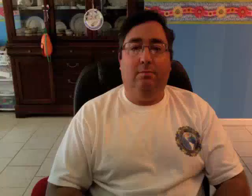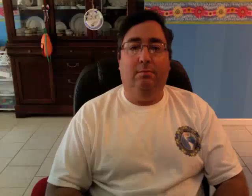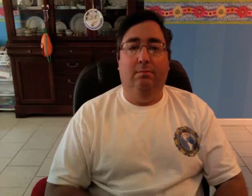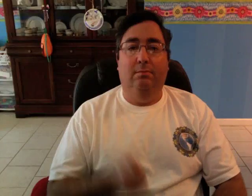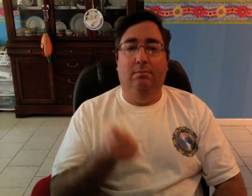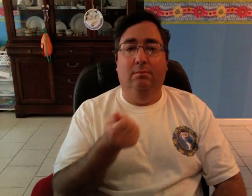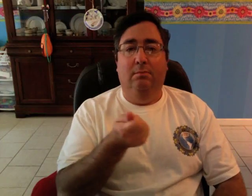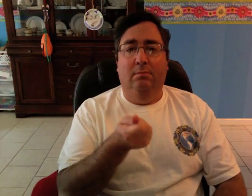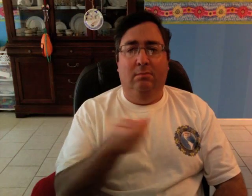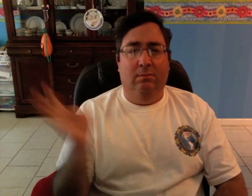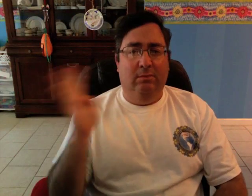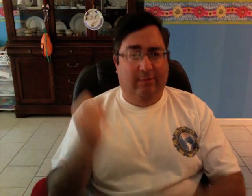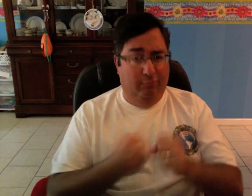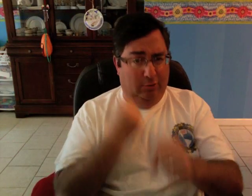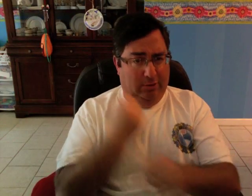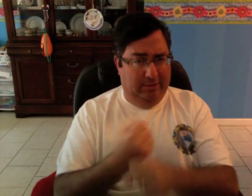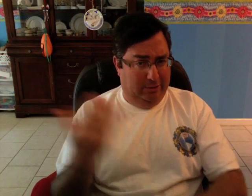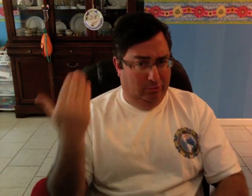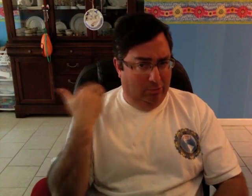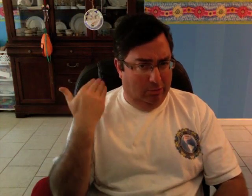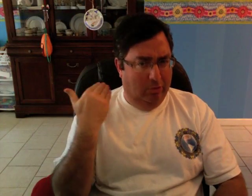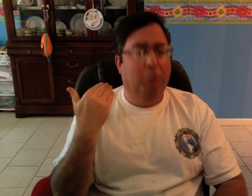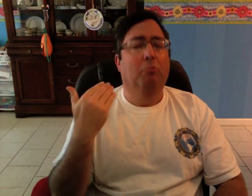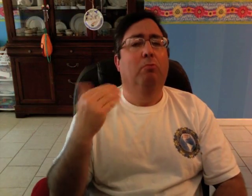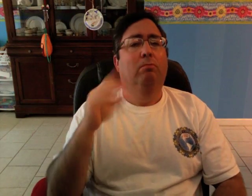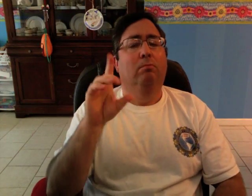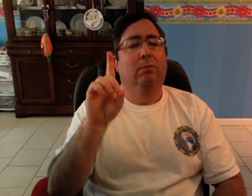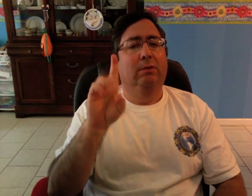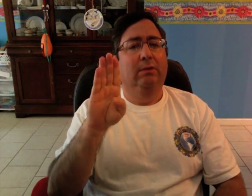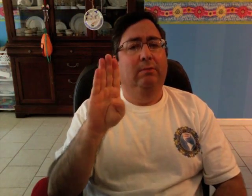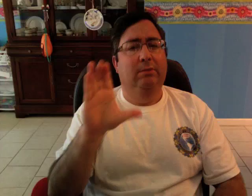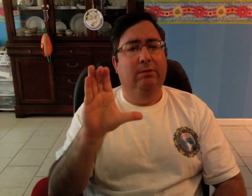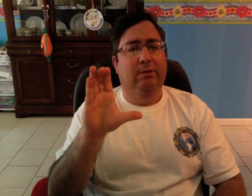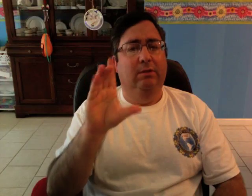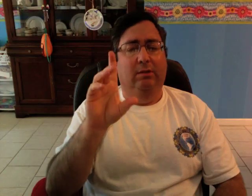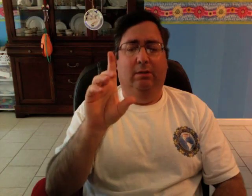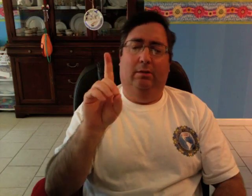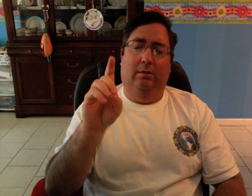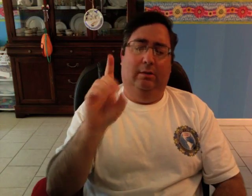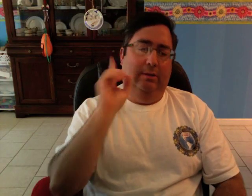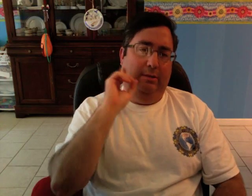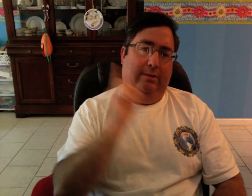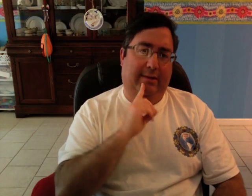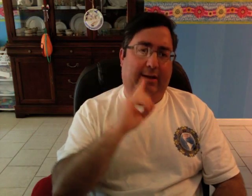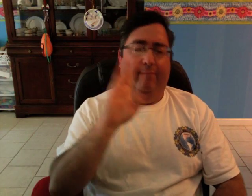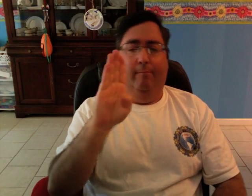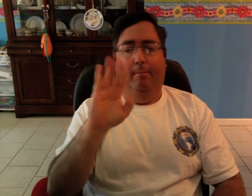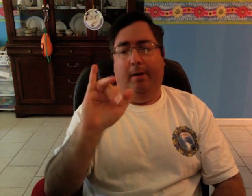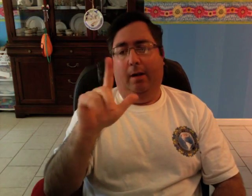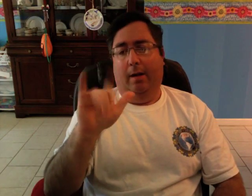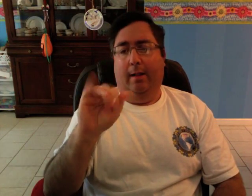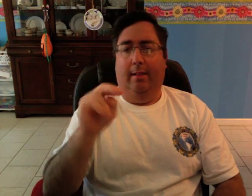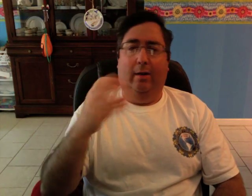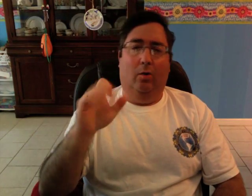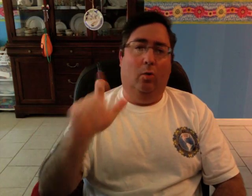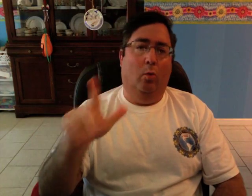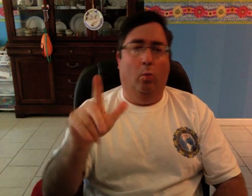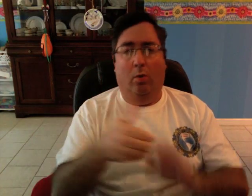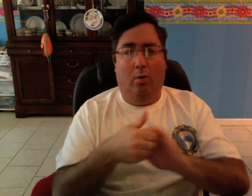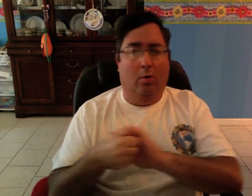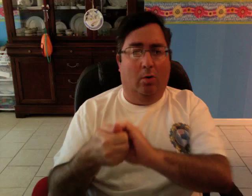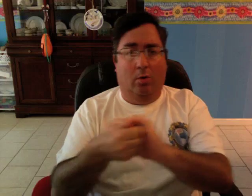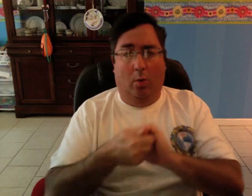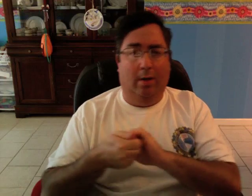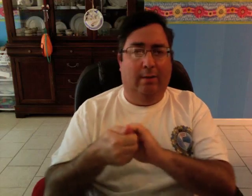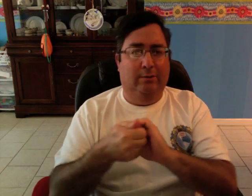Several years ago, the DBC -- the Deaf Bilingual Coalition